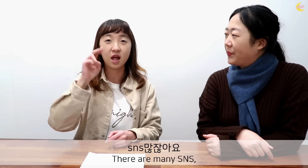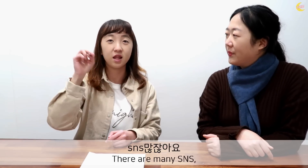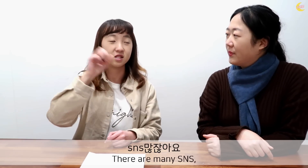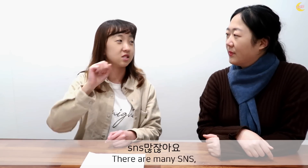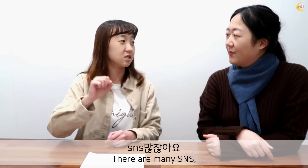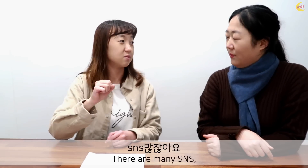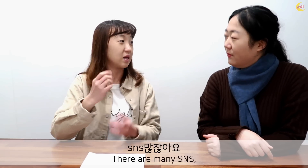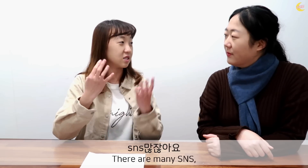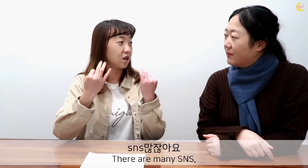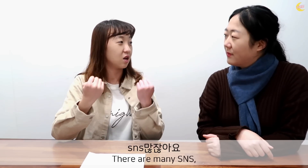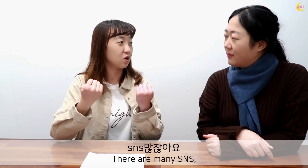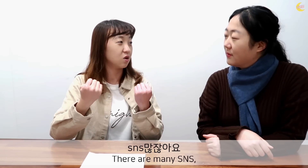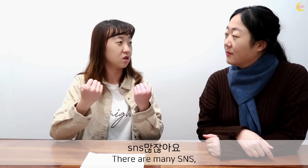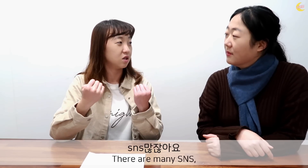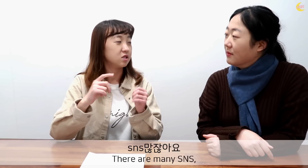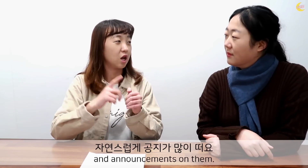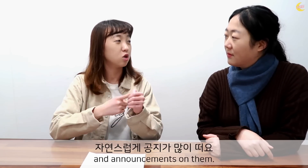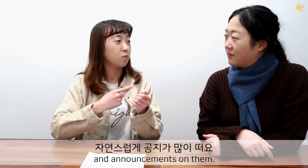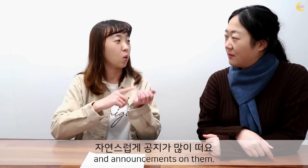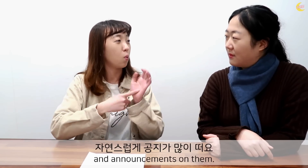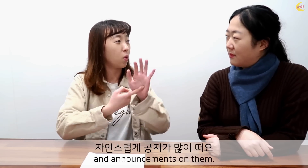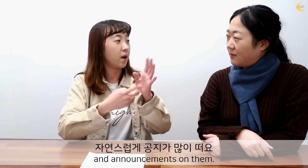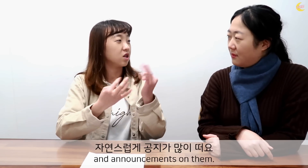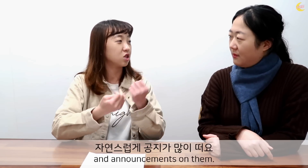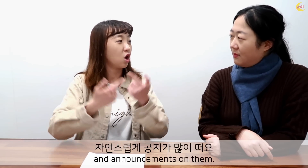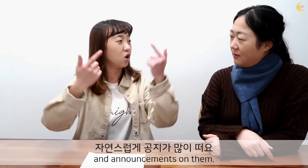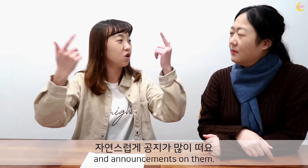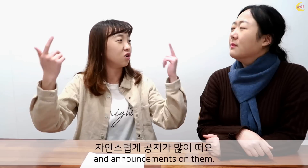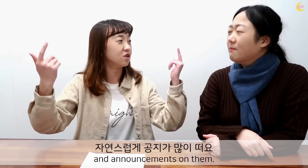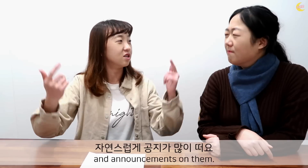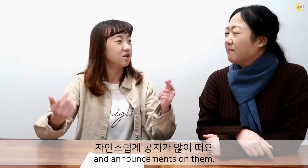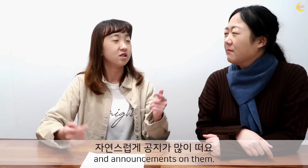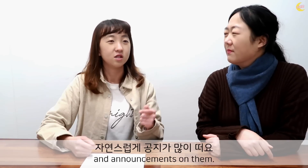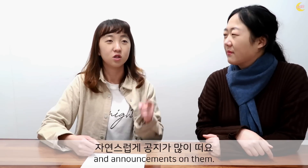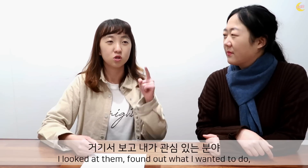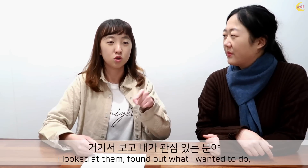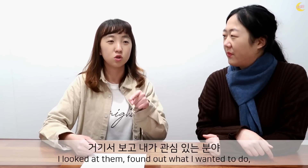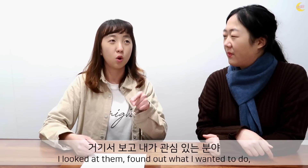There are many SNS, and announcements on them.